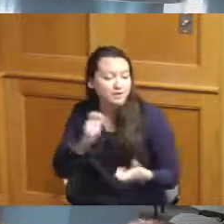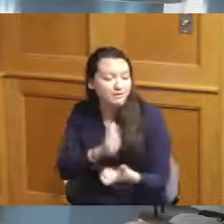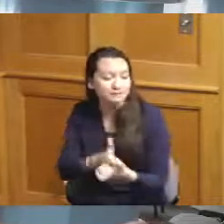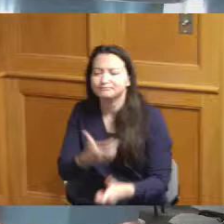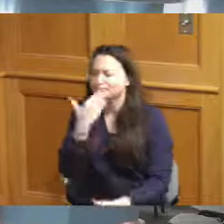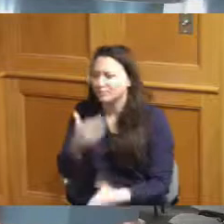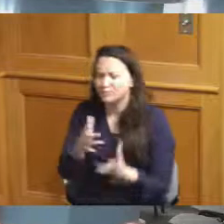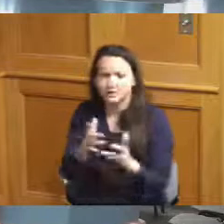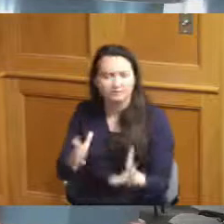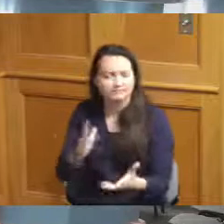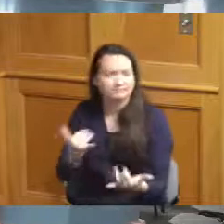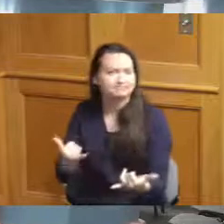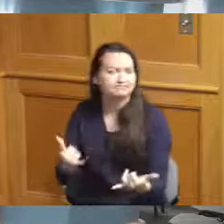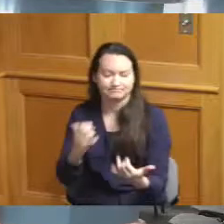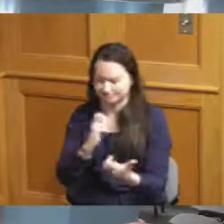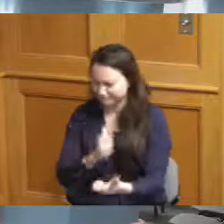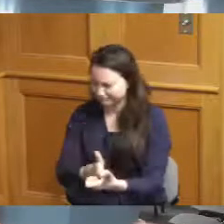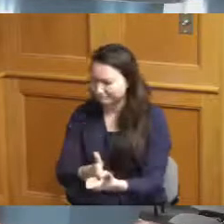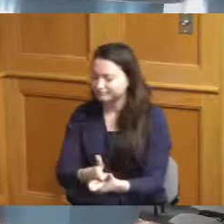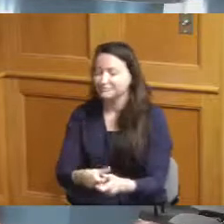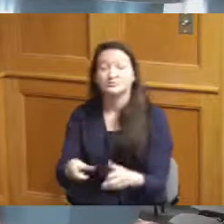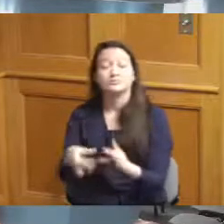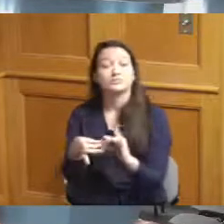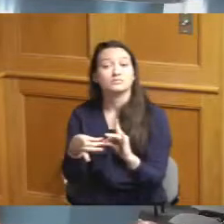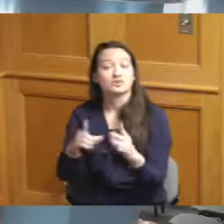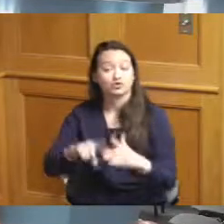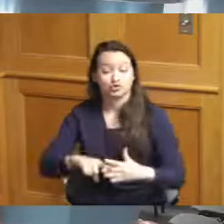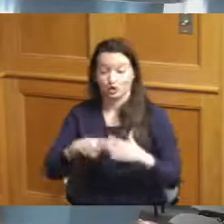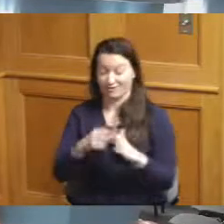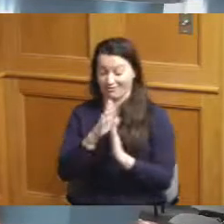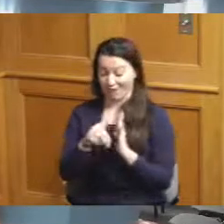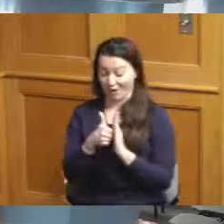you so much for having me today I will start off by saying that all of the trends continue